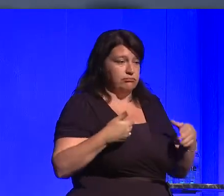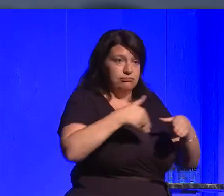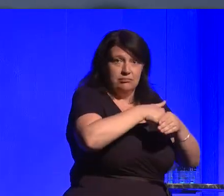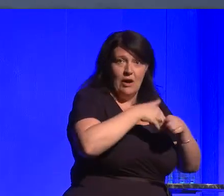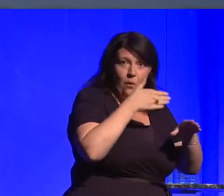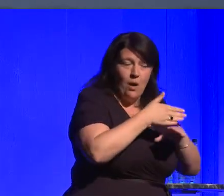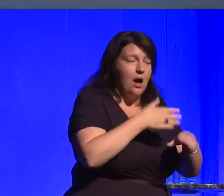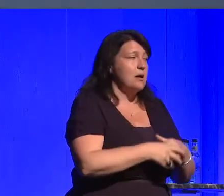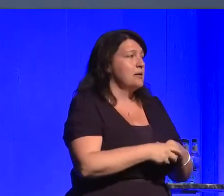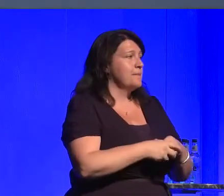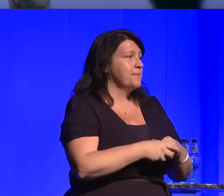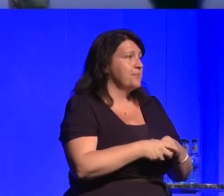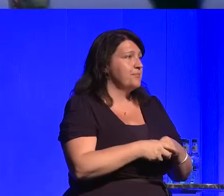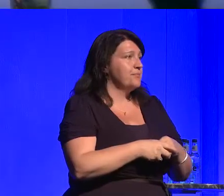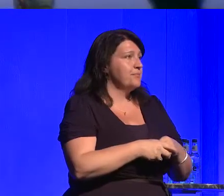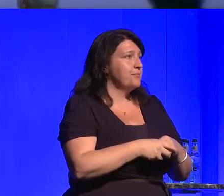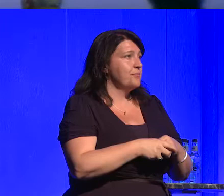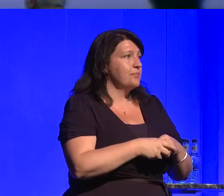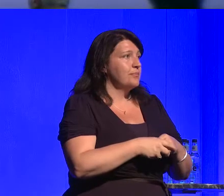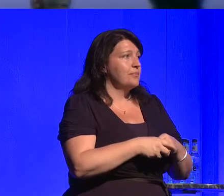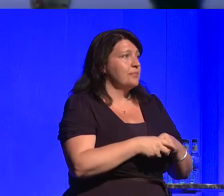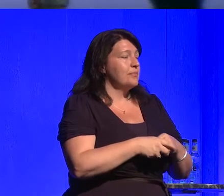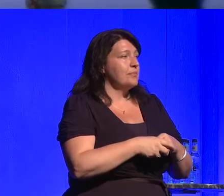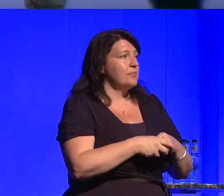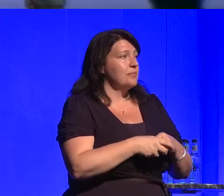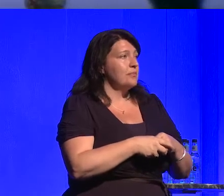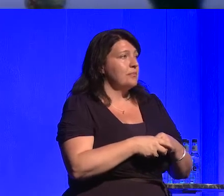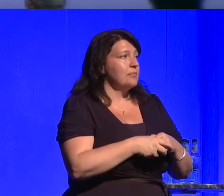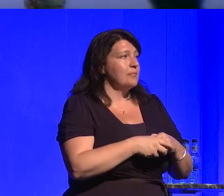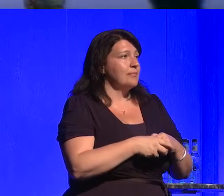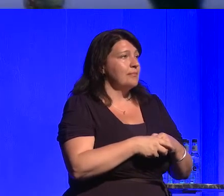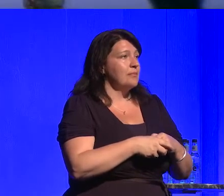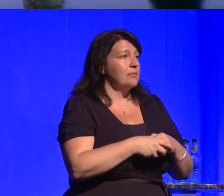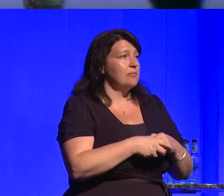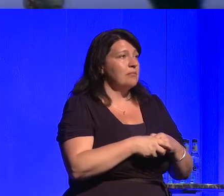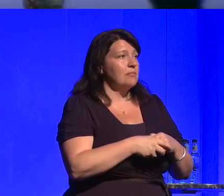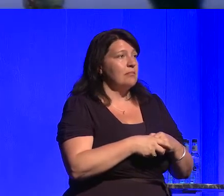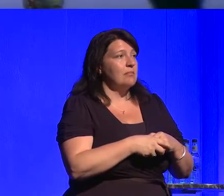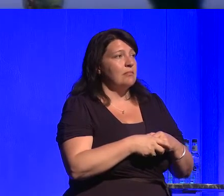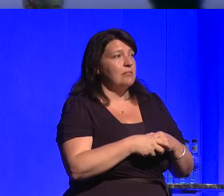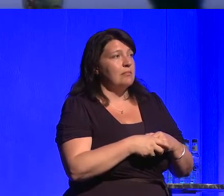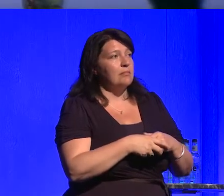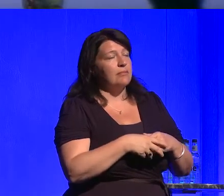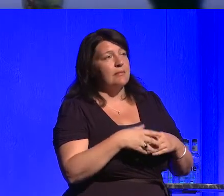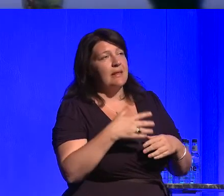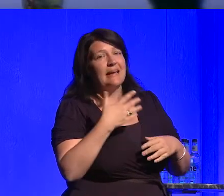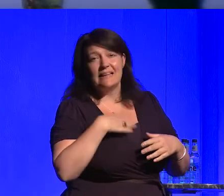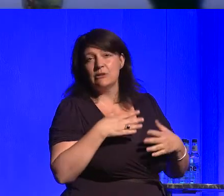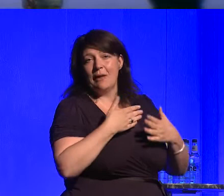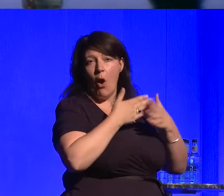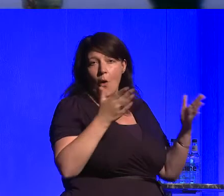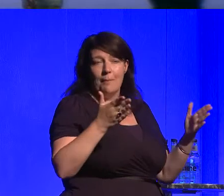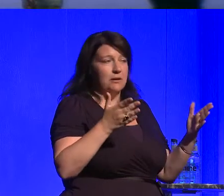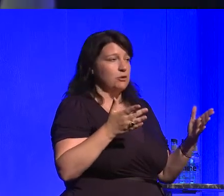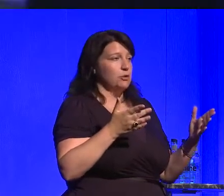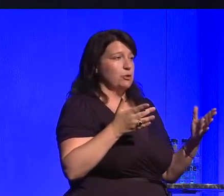Are we genuinely open to engaging with people, not just with particular patient groups who